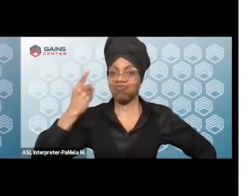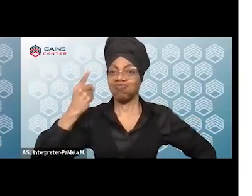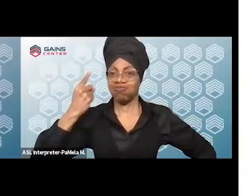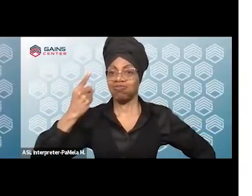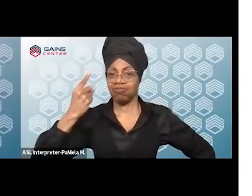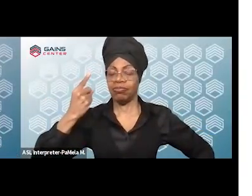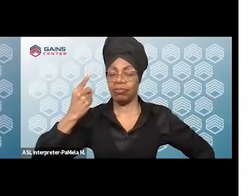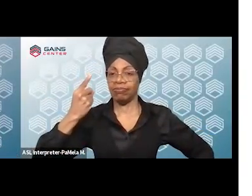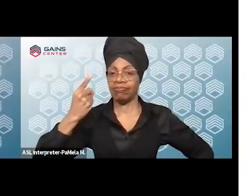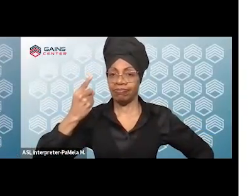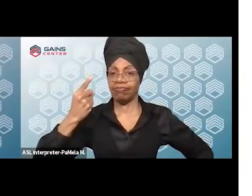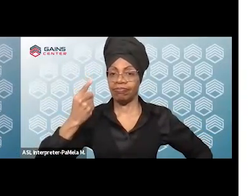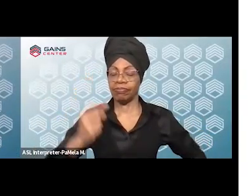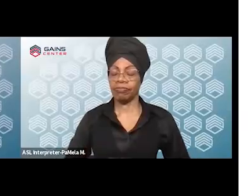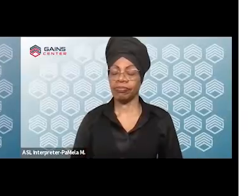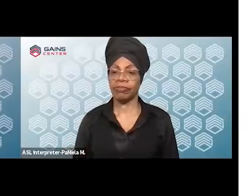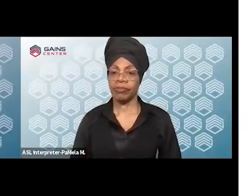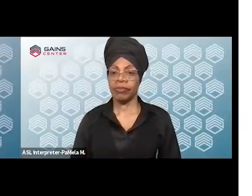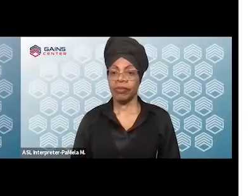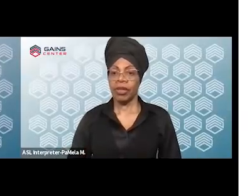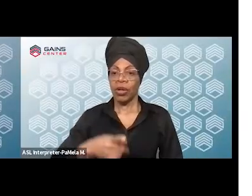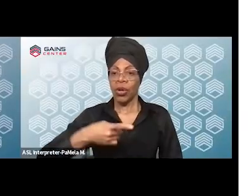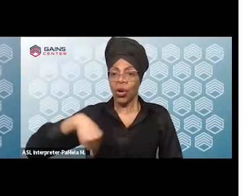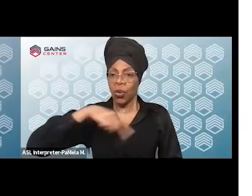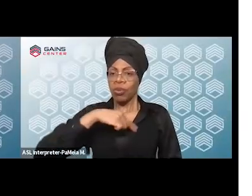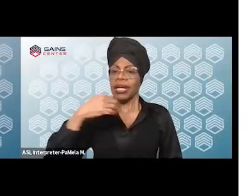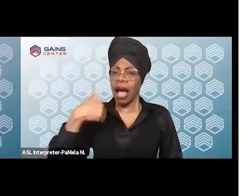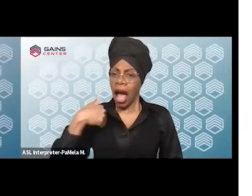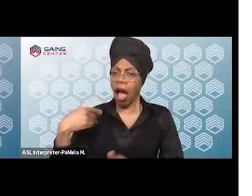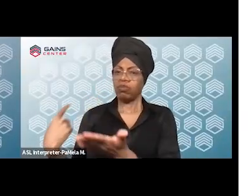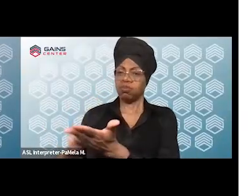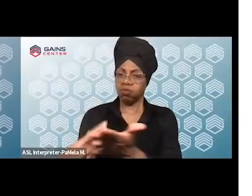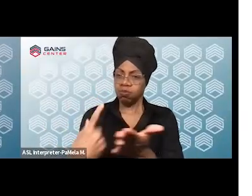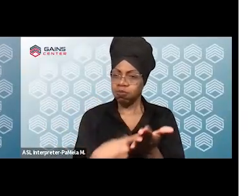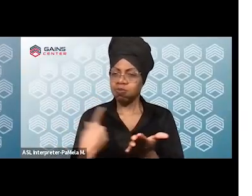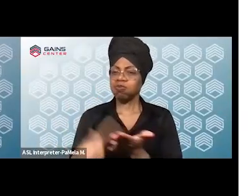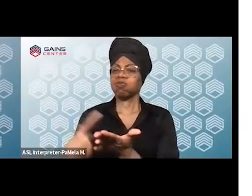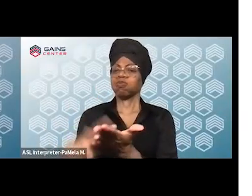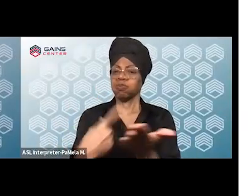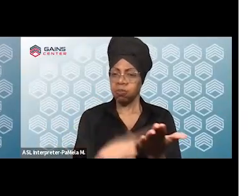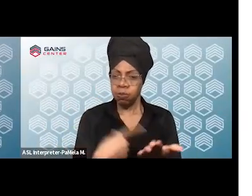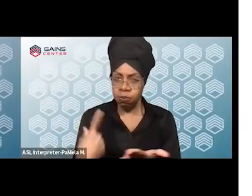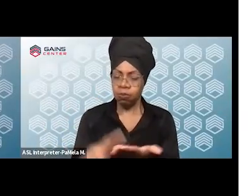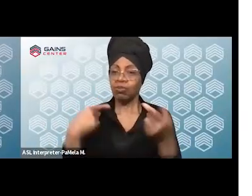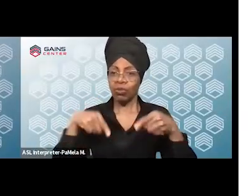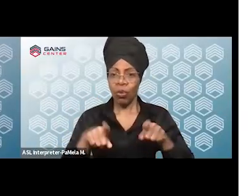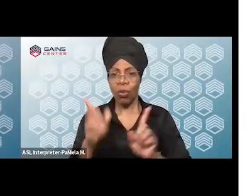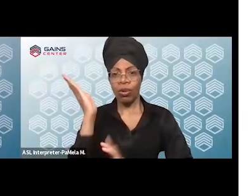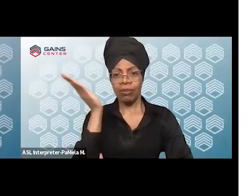And we had a pretty amazing conversation in this presentation about